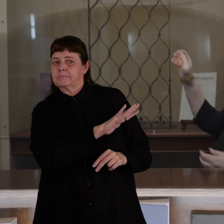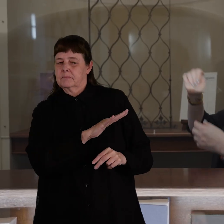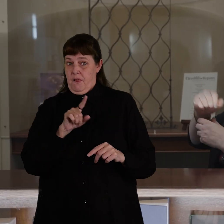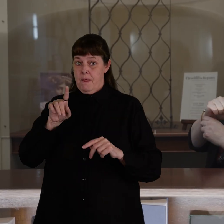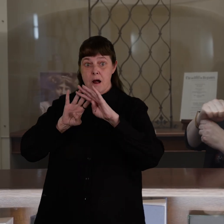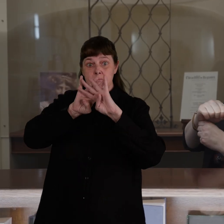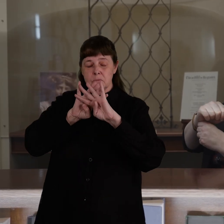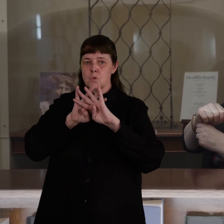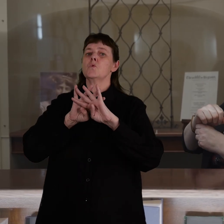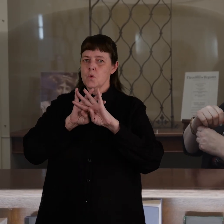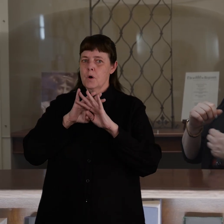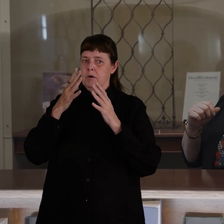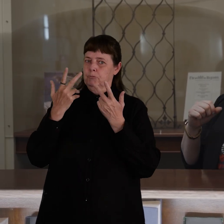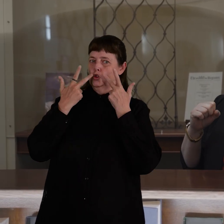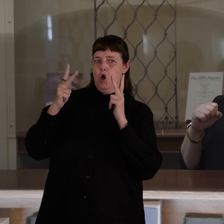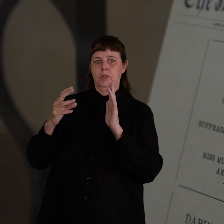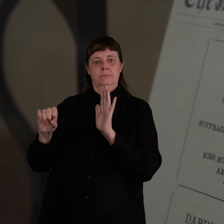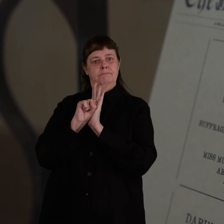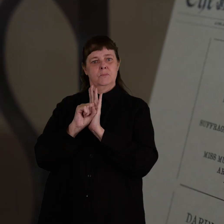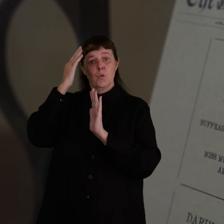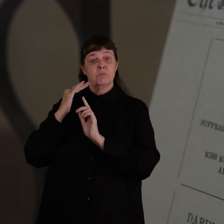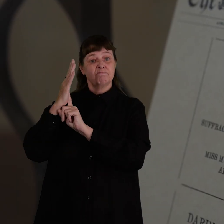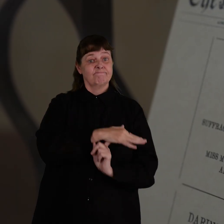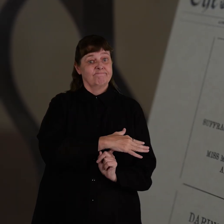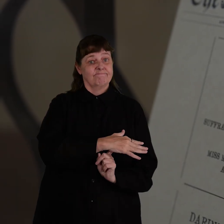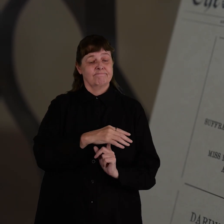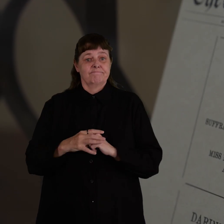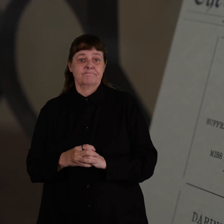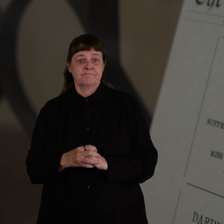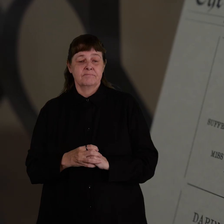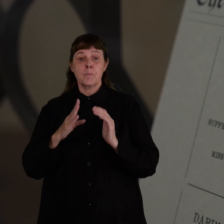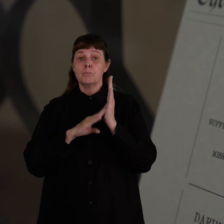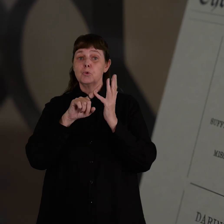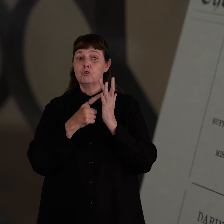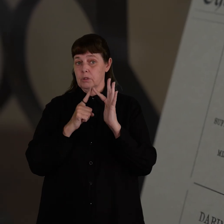Muriel chained herself to it and became famous for being the first woman to speak in the House